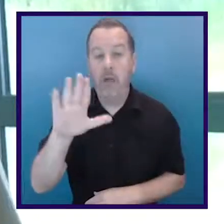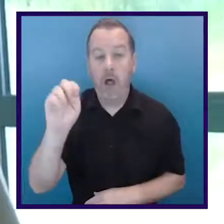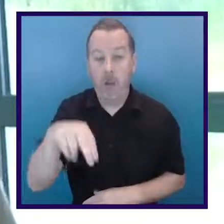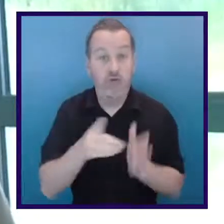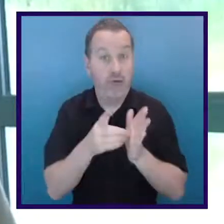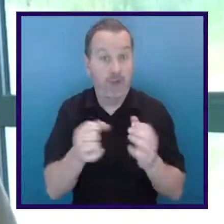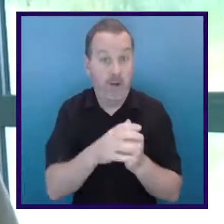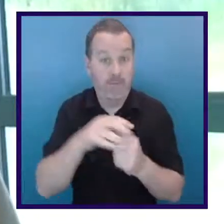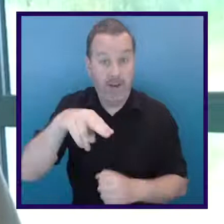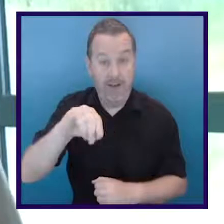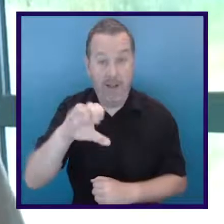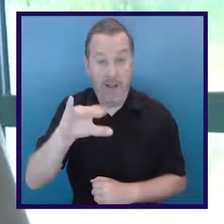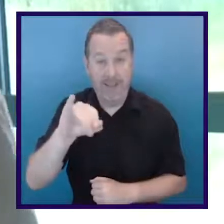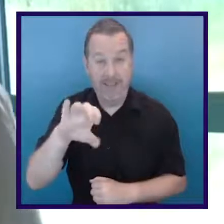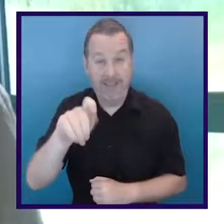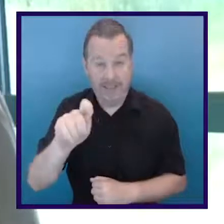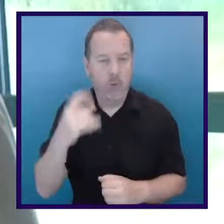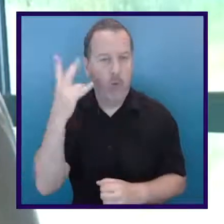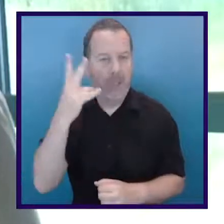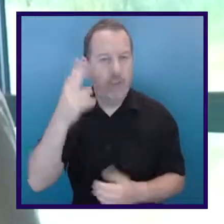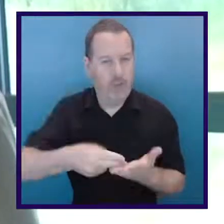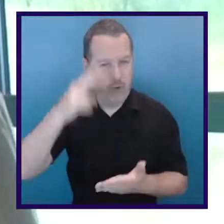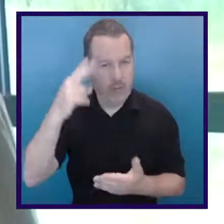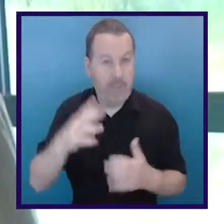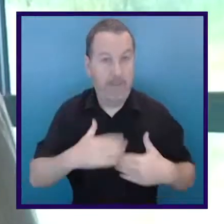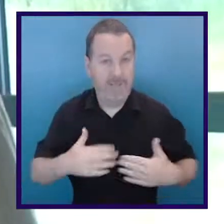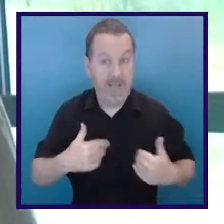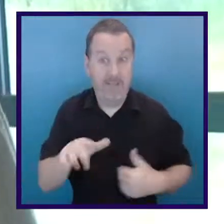Belfast, who conducted this year's report.